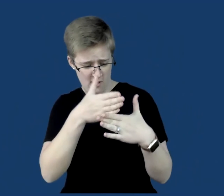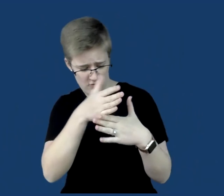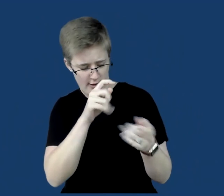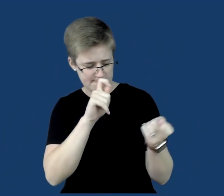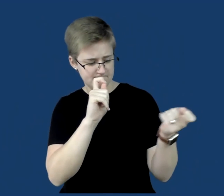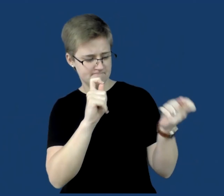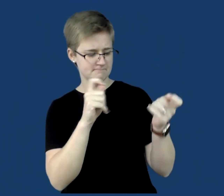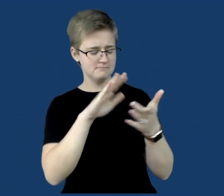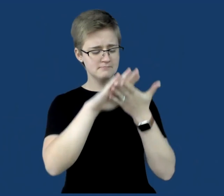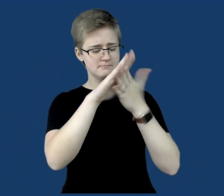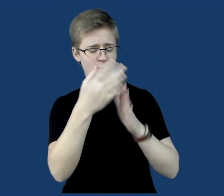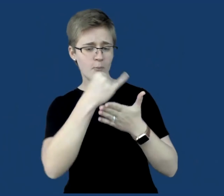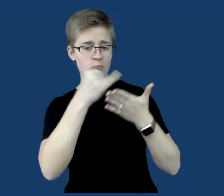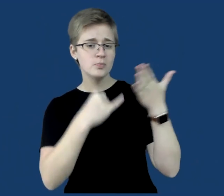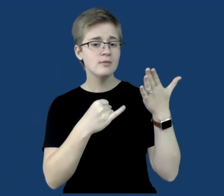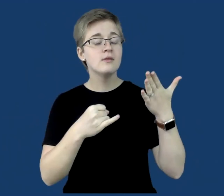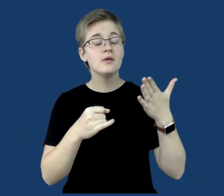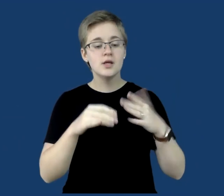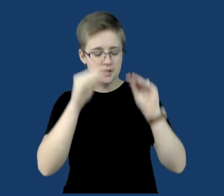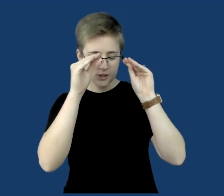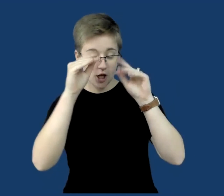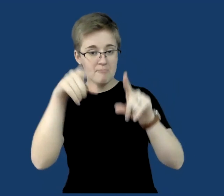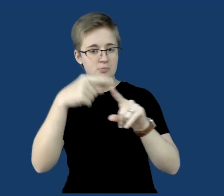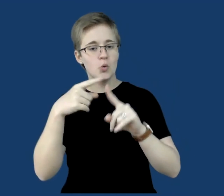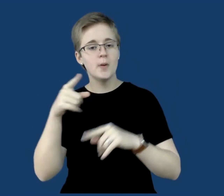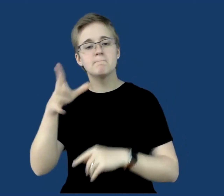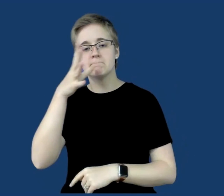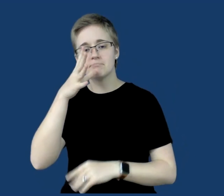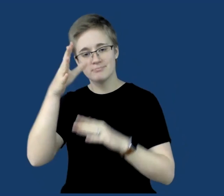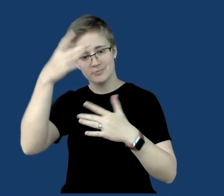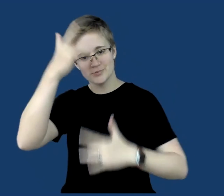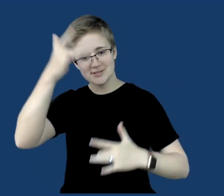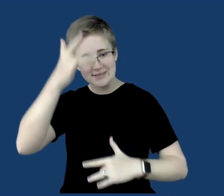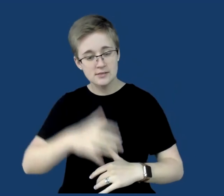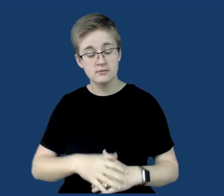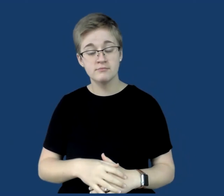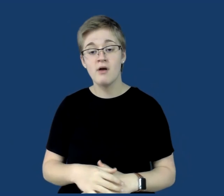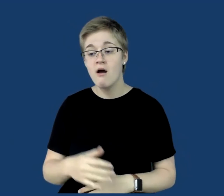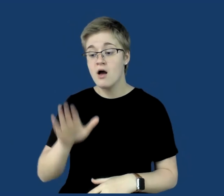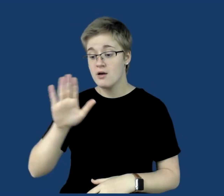come alive. She taught him when she was sick. He sat on the edge of the bed and watched her